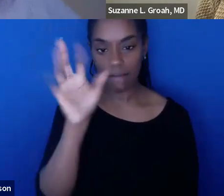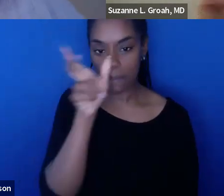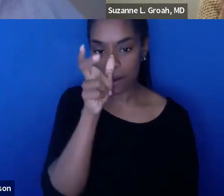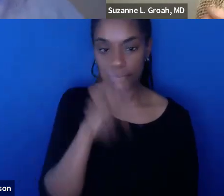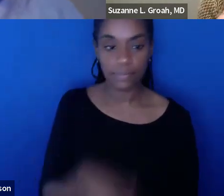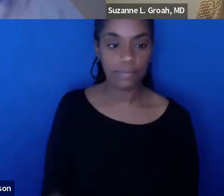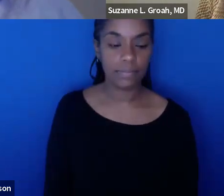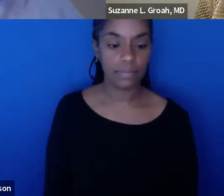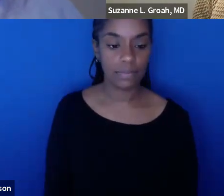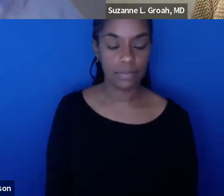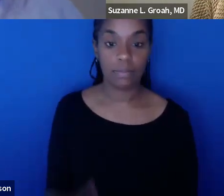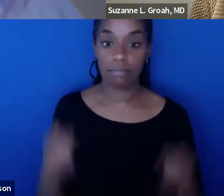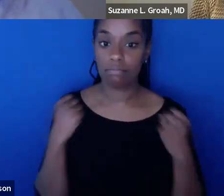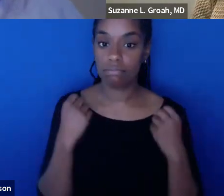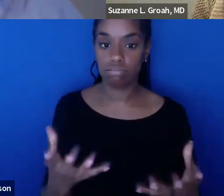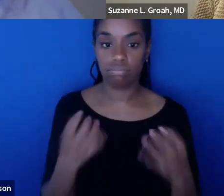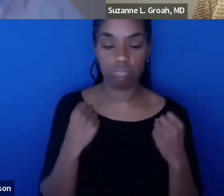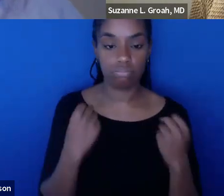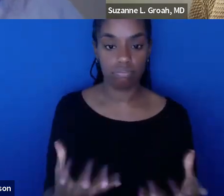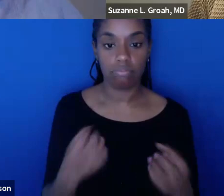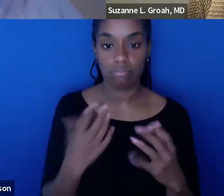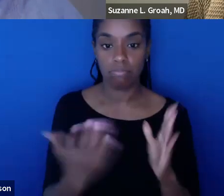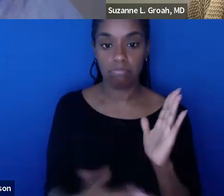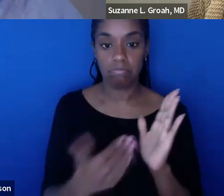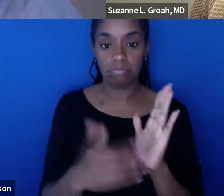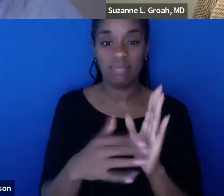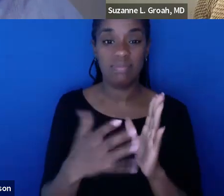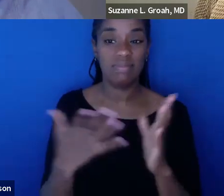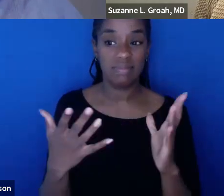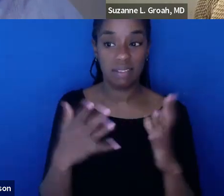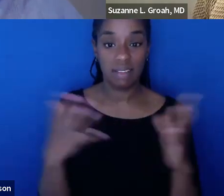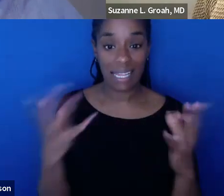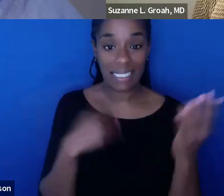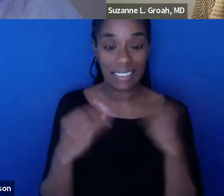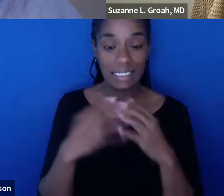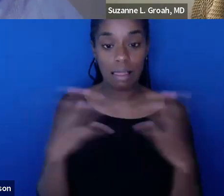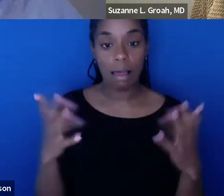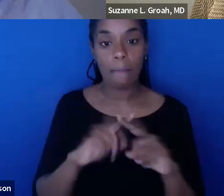It multiplies really rapidly. It eats a lot. But there's also alot of varieties of E. coli.